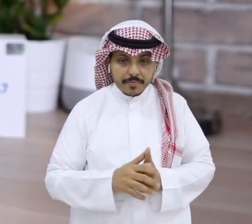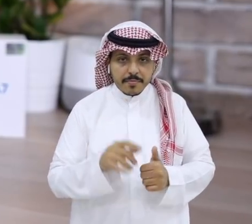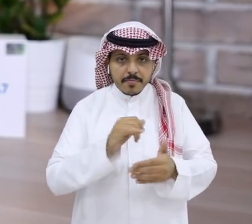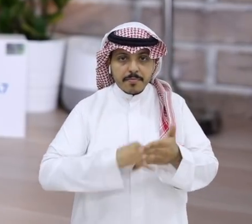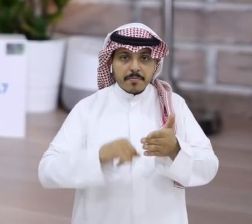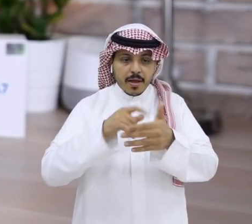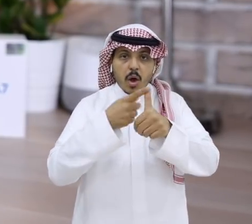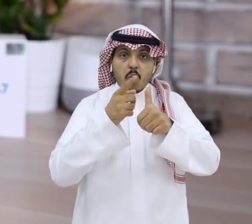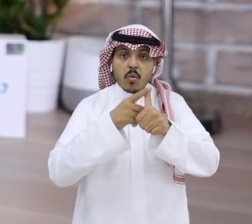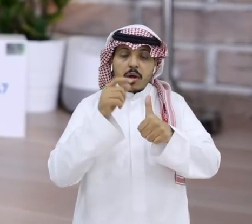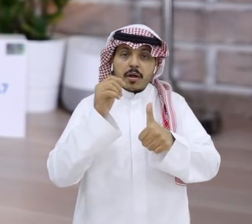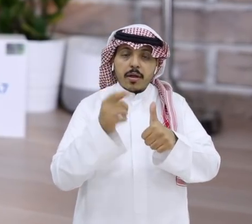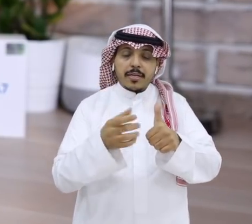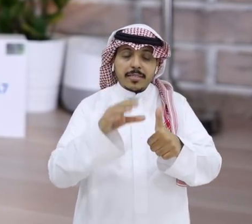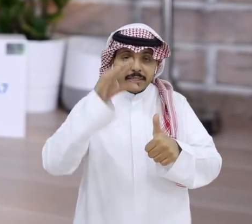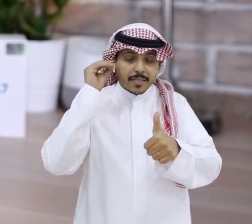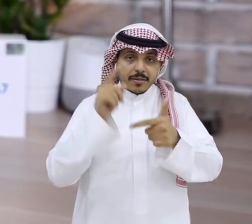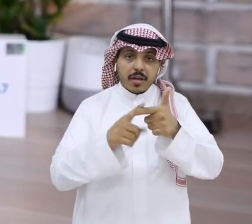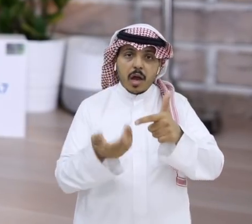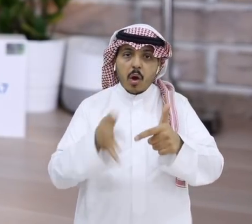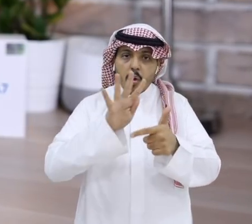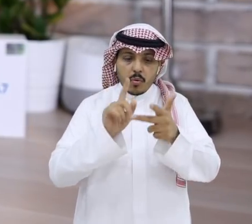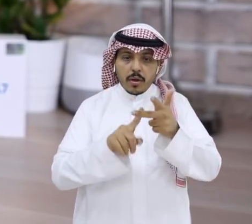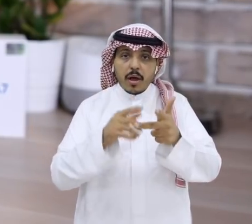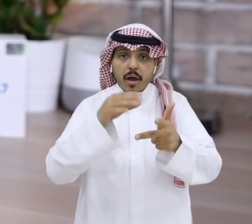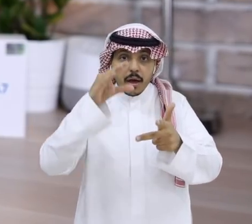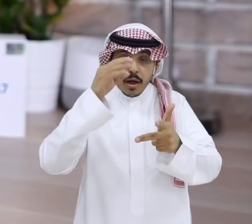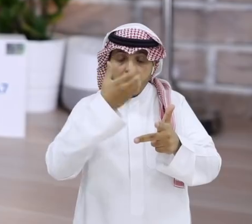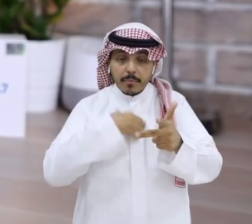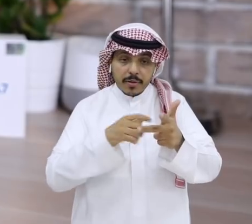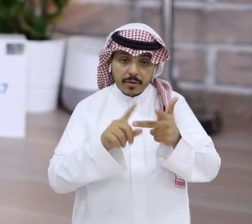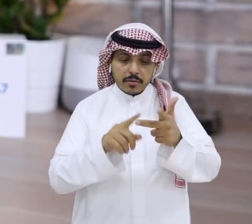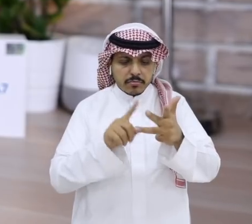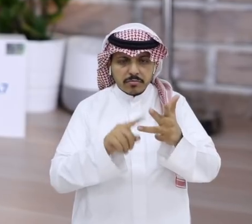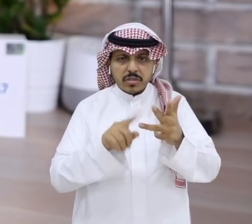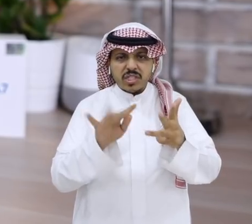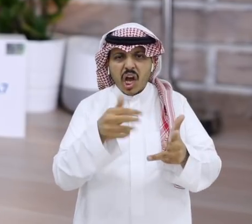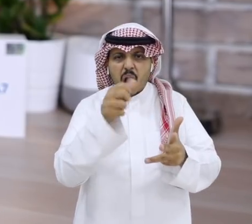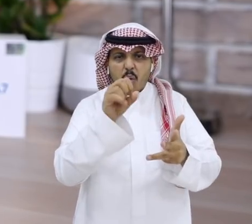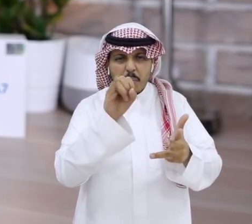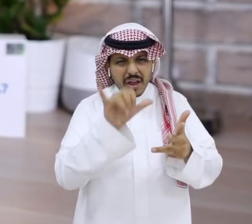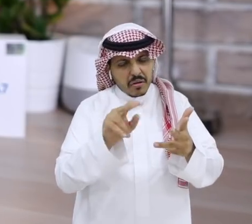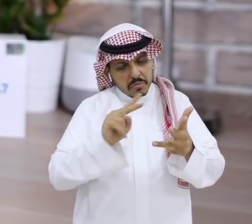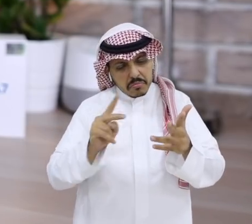First position is Samsung, second is Huawei, third is Apple. Then followed by companies like Xiaomi and others.